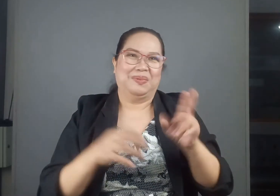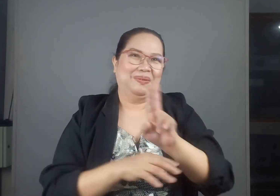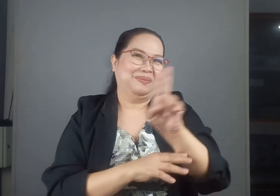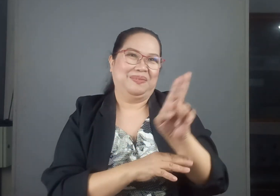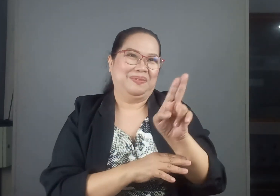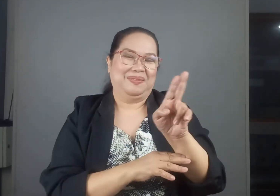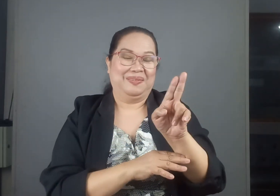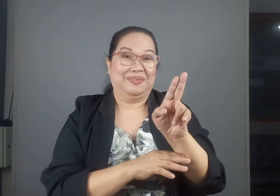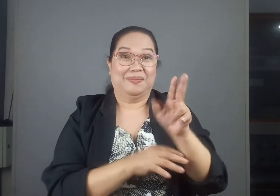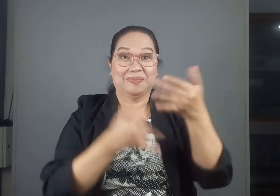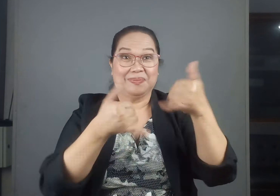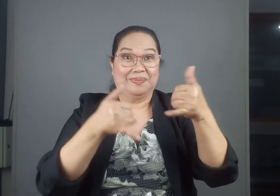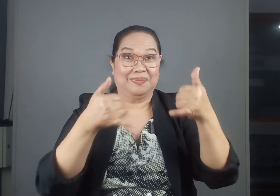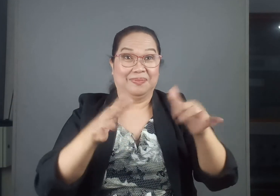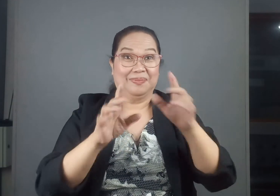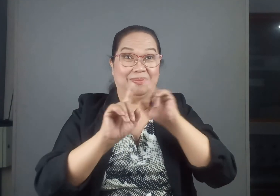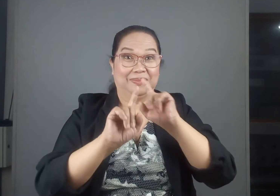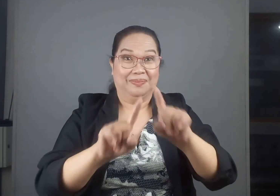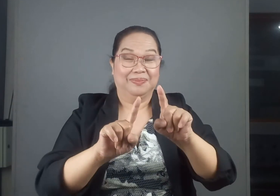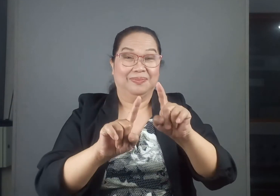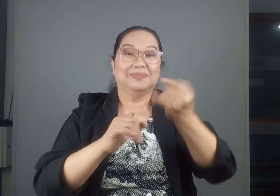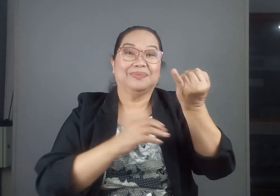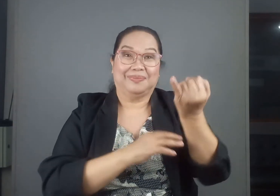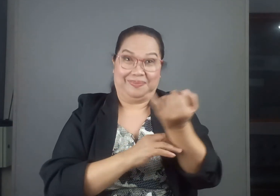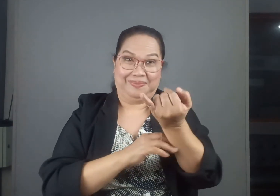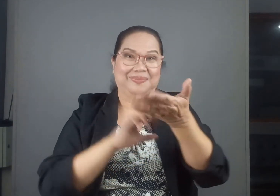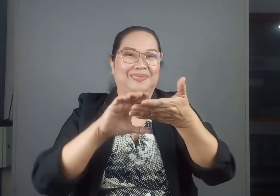Players begins by answering the introduction card.